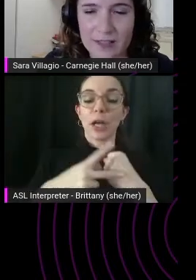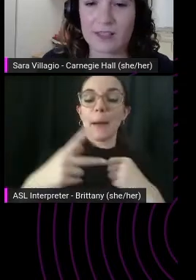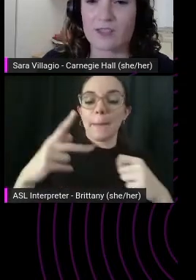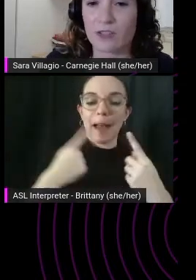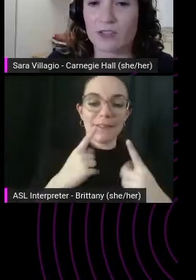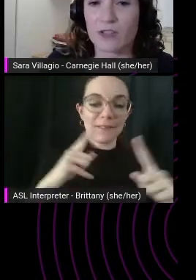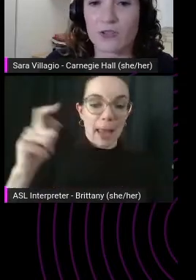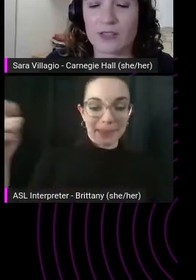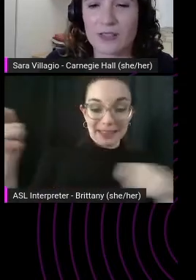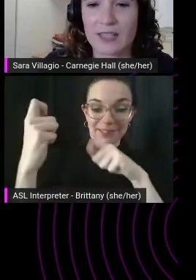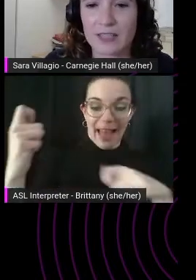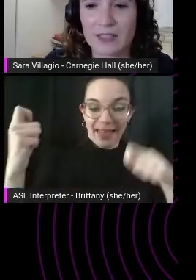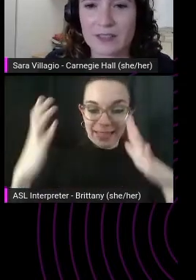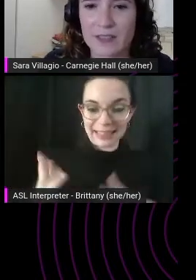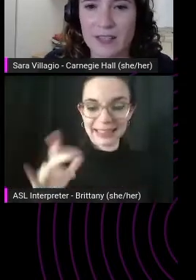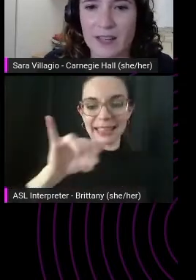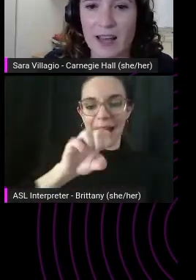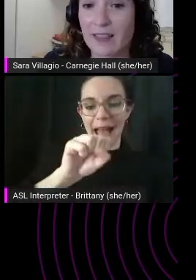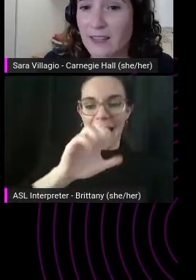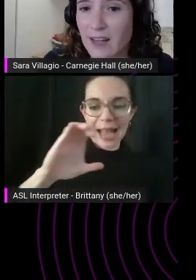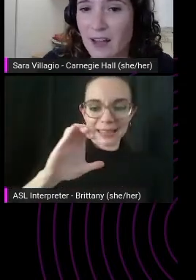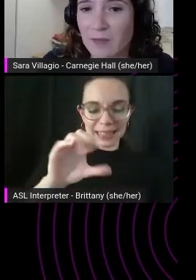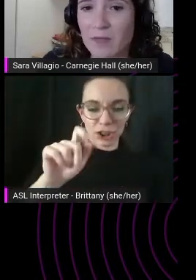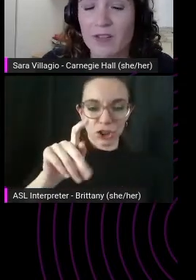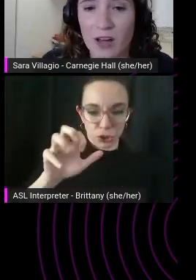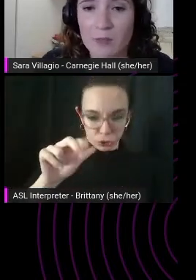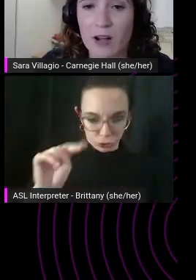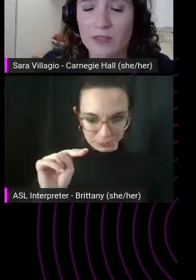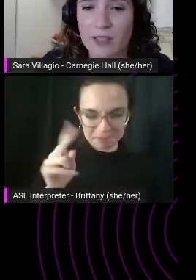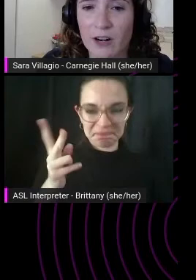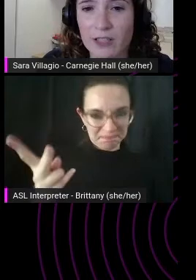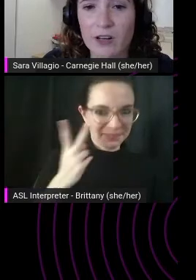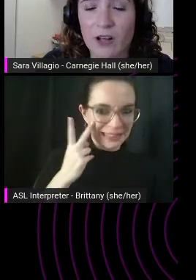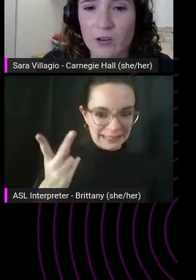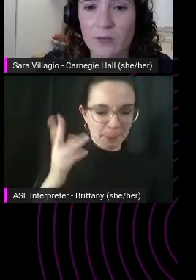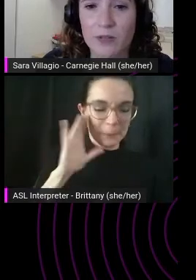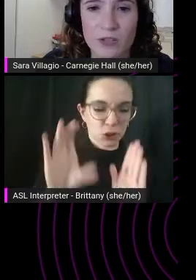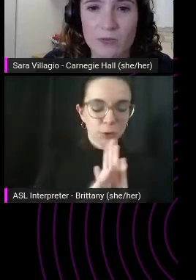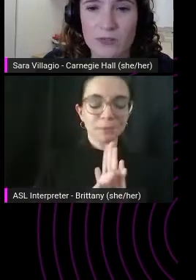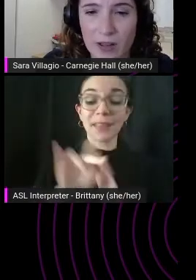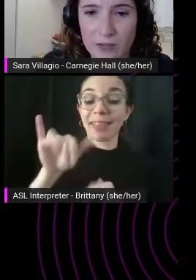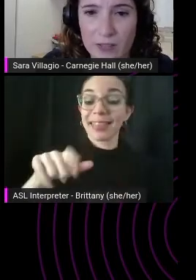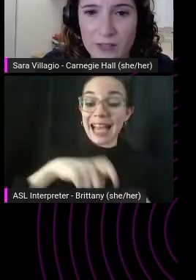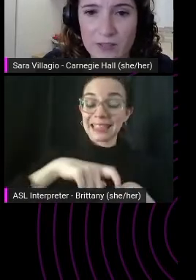Isaac Stern, who you can see here. At that time, the nonprofit Carnegie Hall Corporation was founded